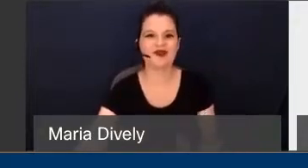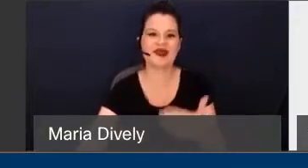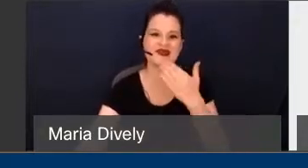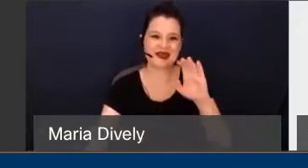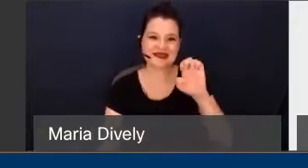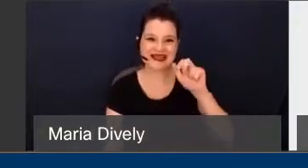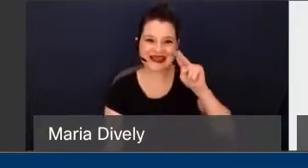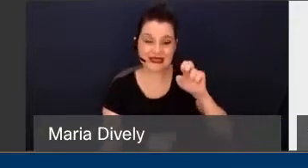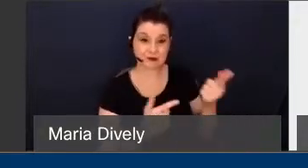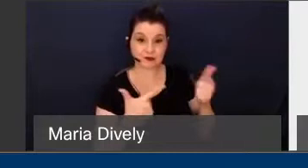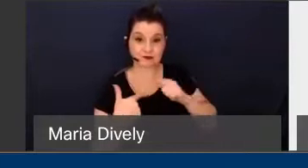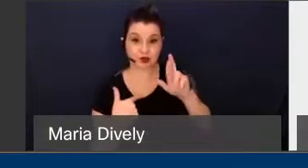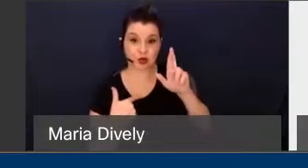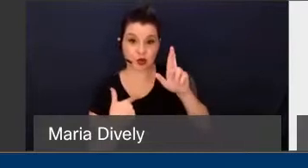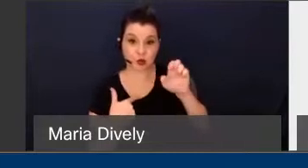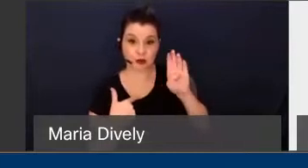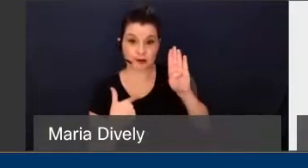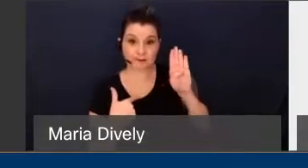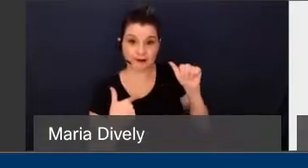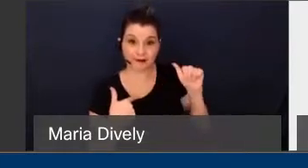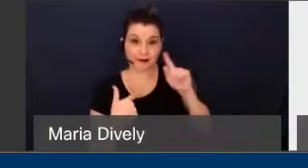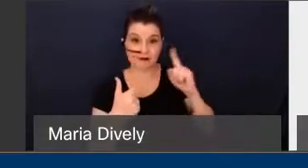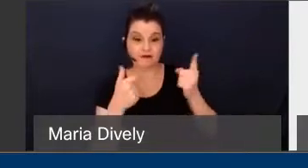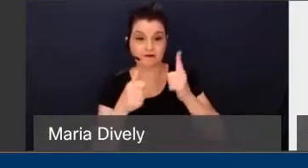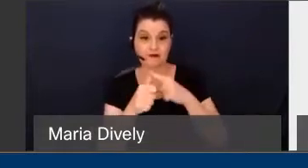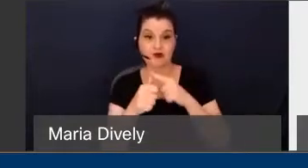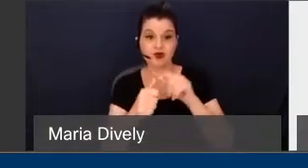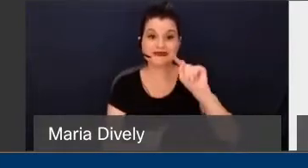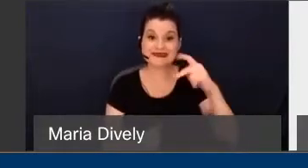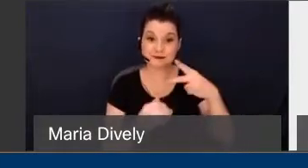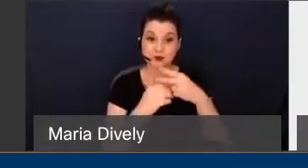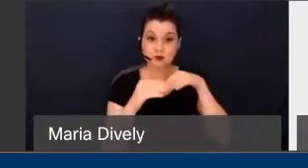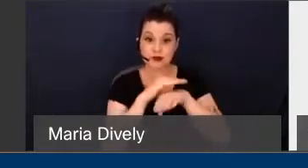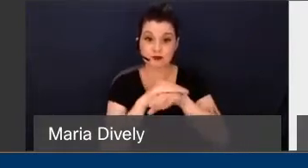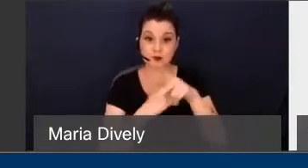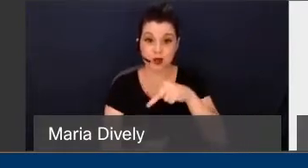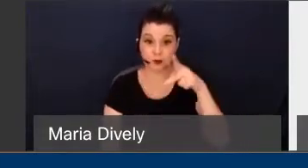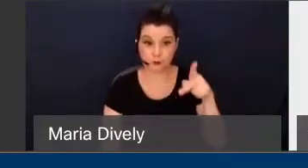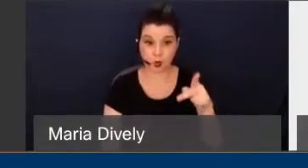So our first tip for creating accessible PowerPoints is to use